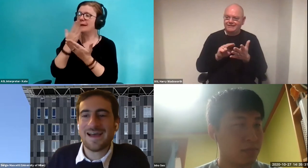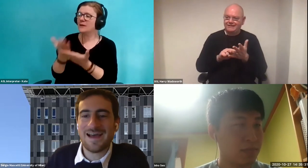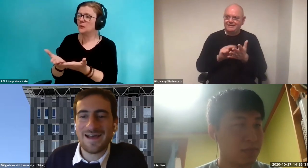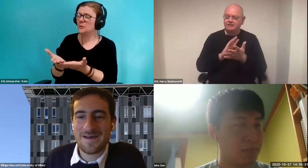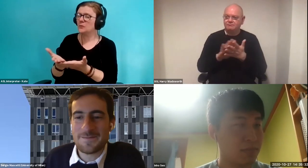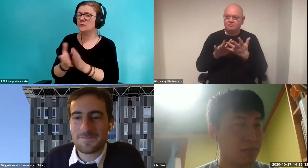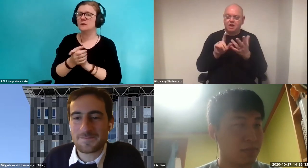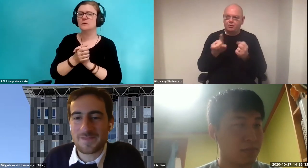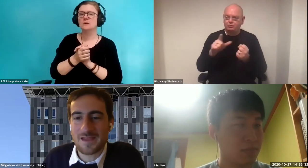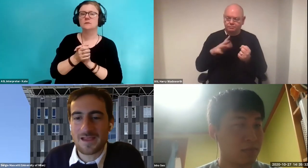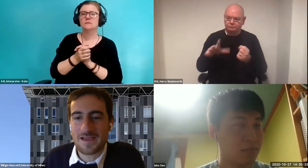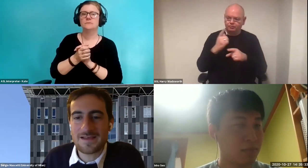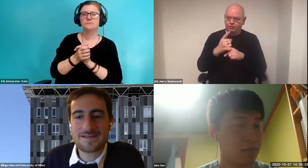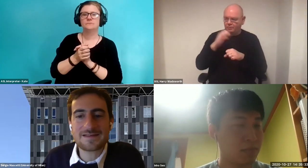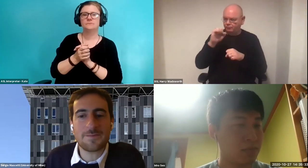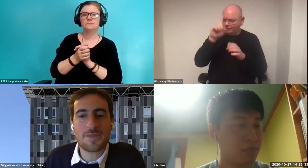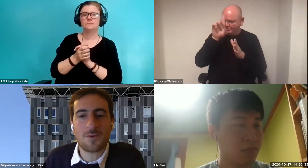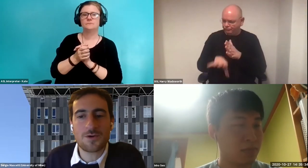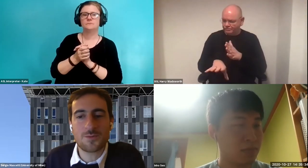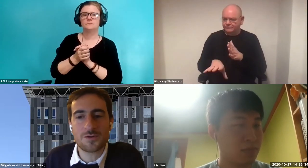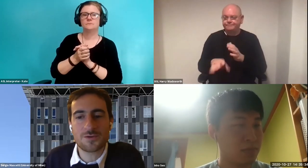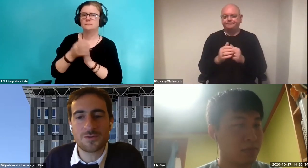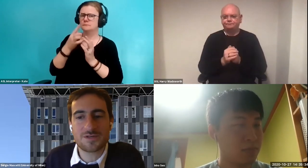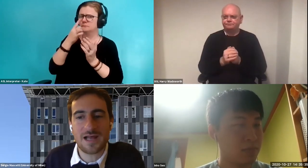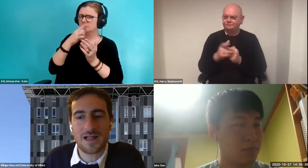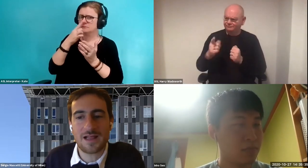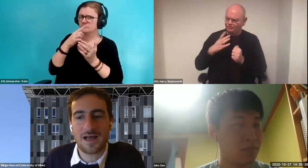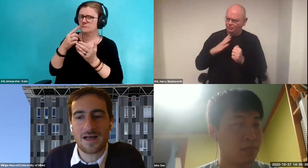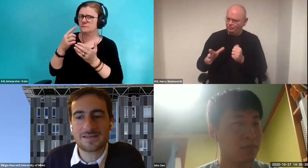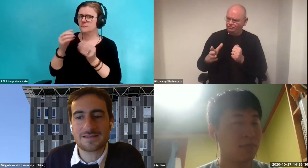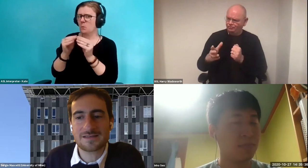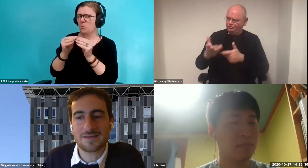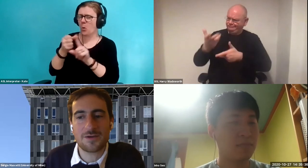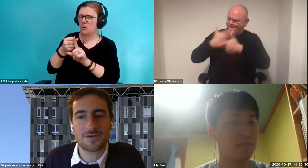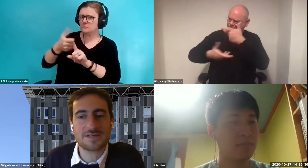um is there something more you want to tell us about yourself